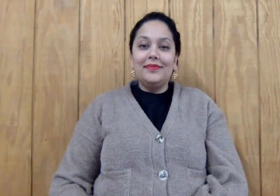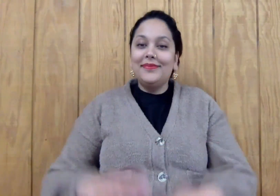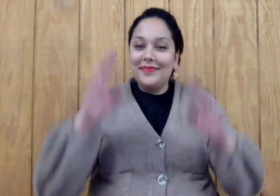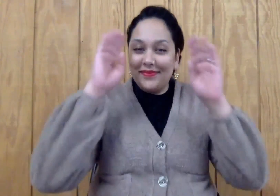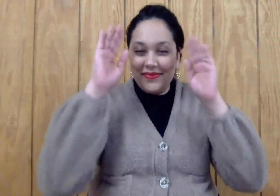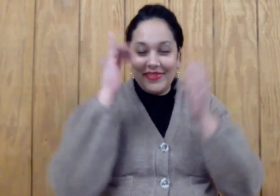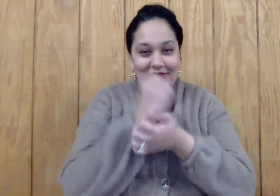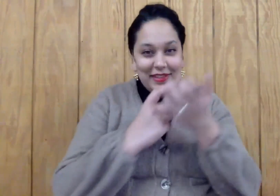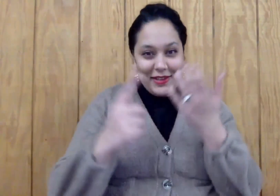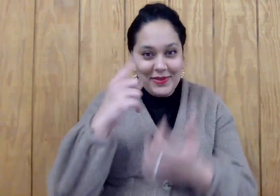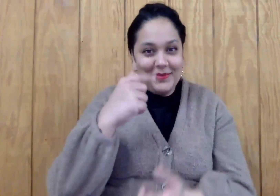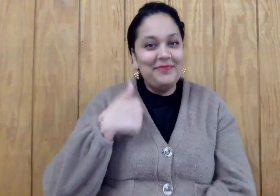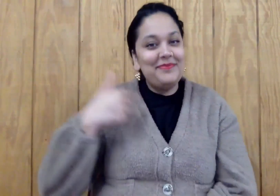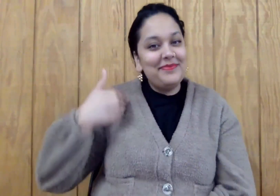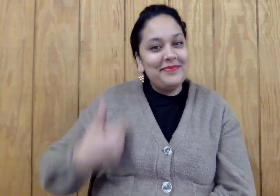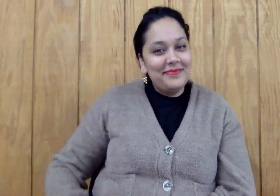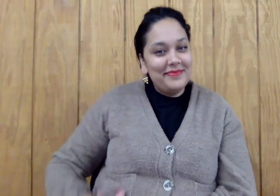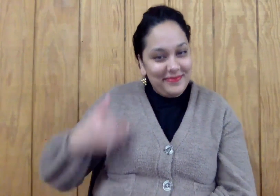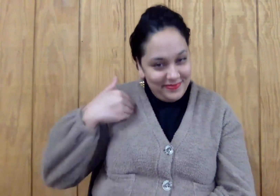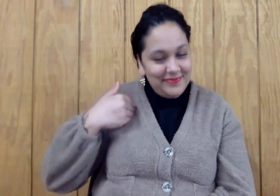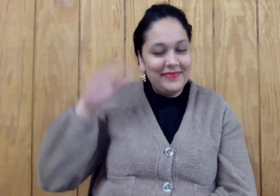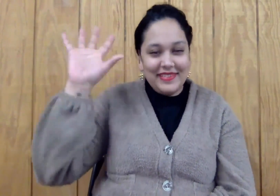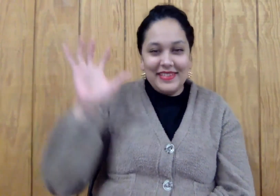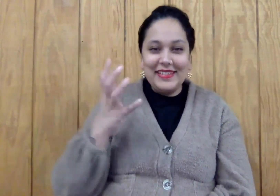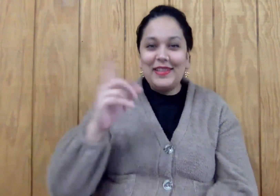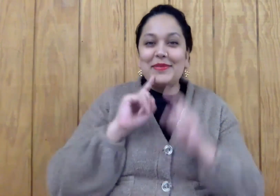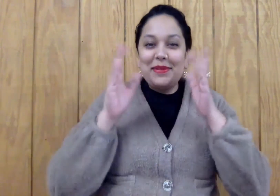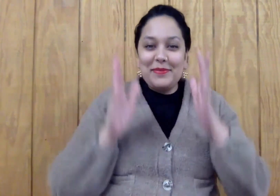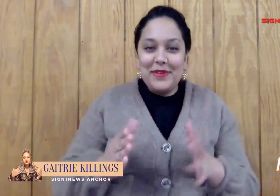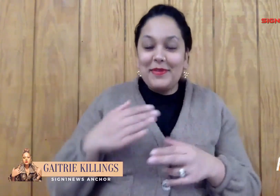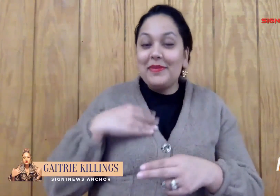Hello everyone. I'm signed One News anchor gay tree killings.